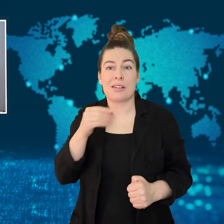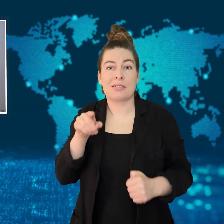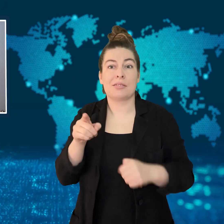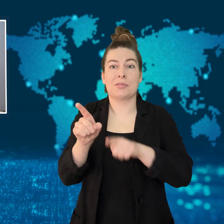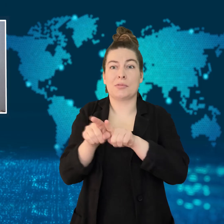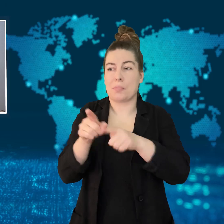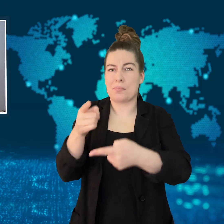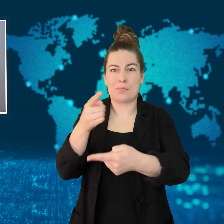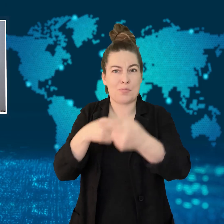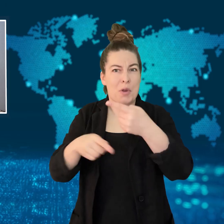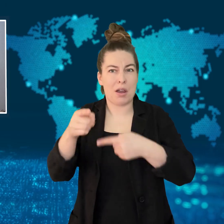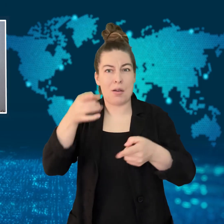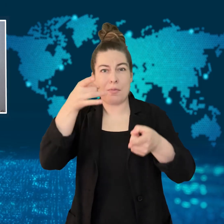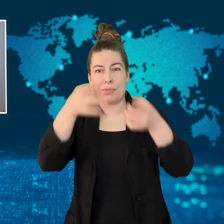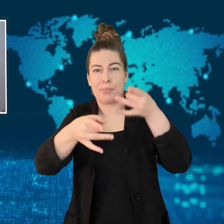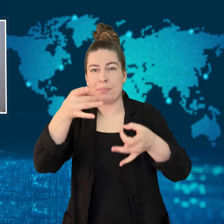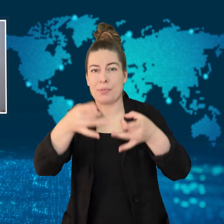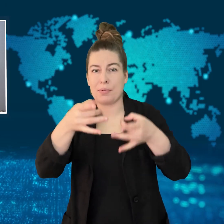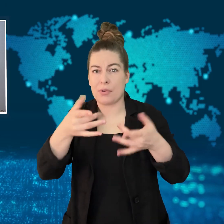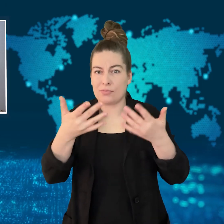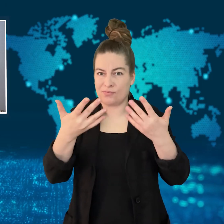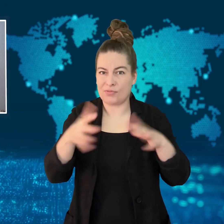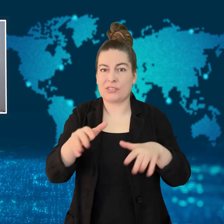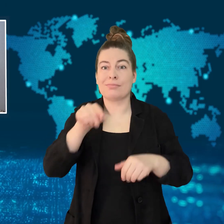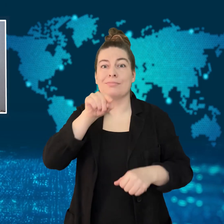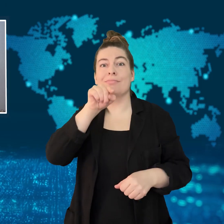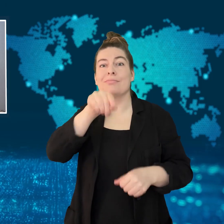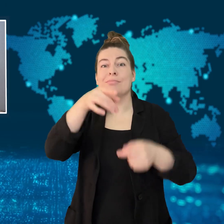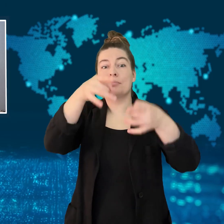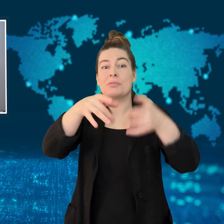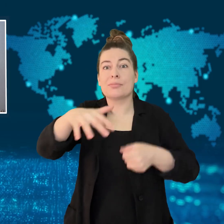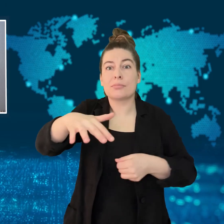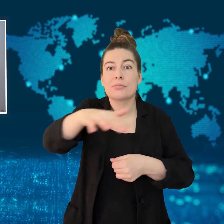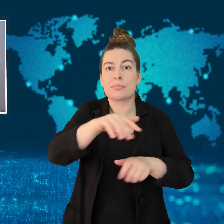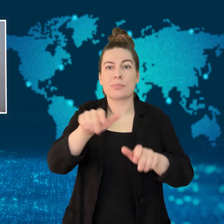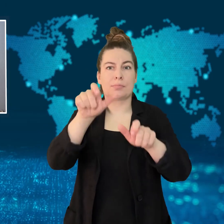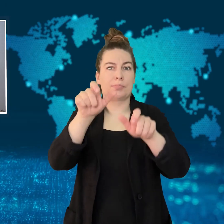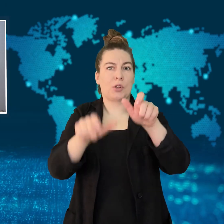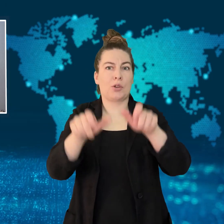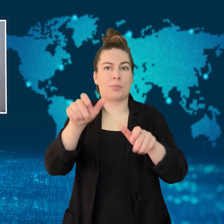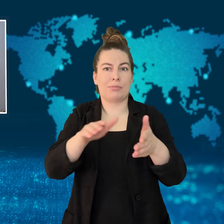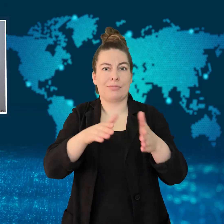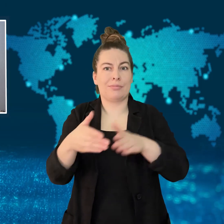The strike by Hamas was one of the heaviest barrages of